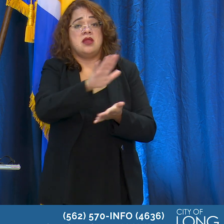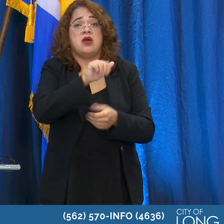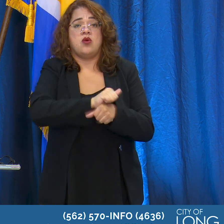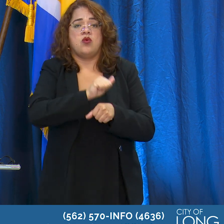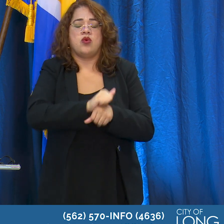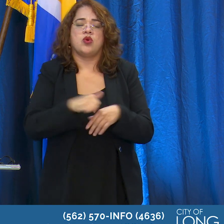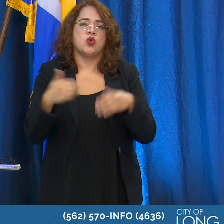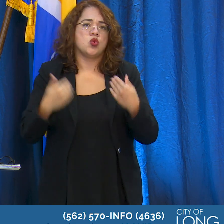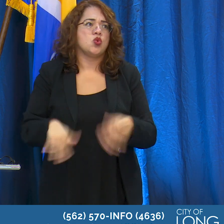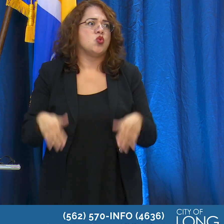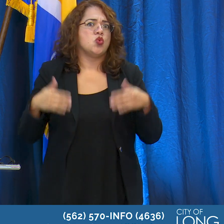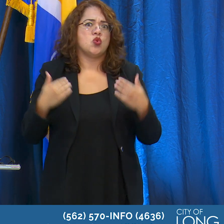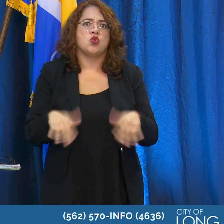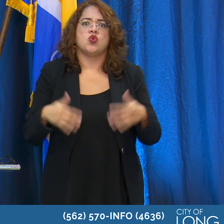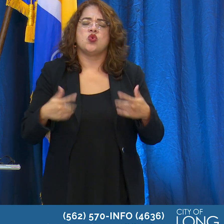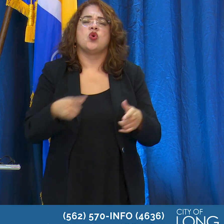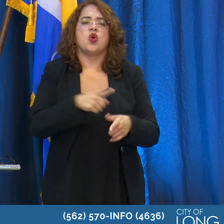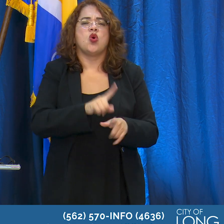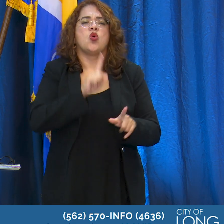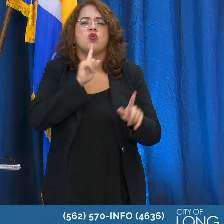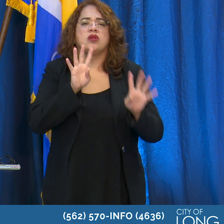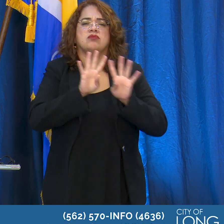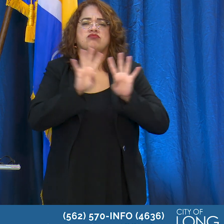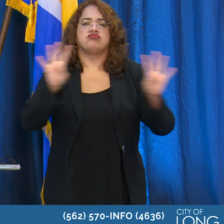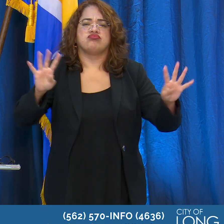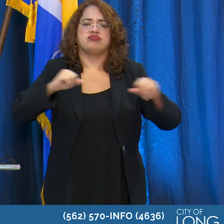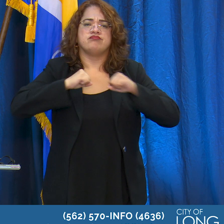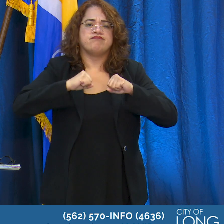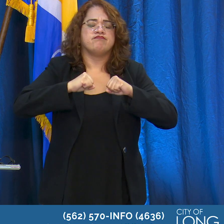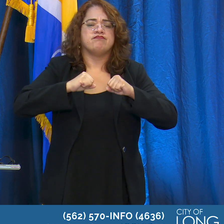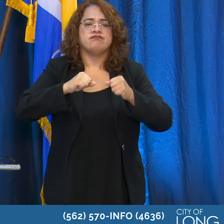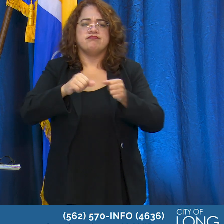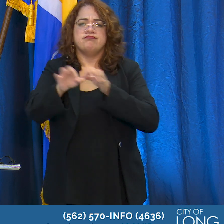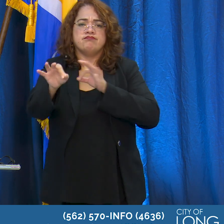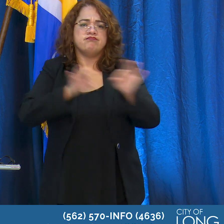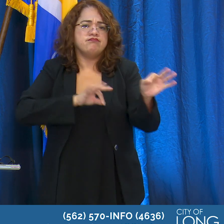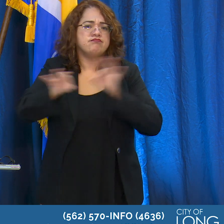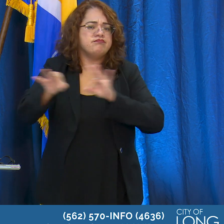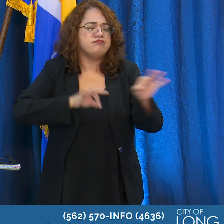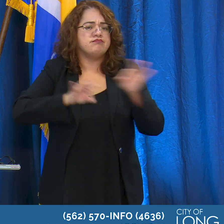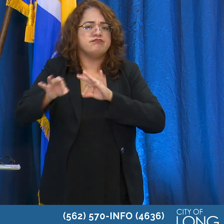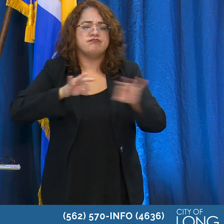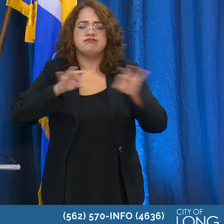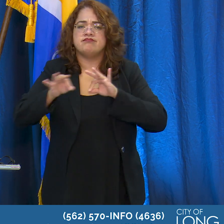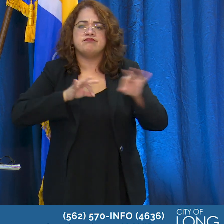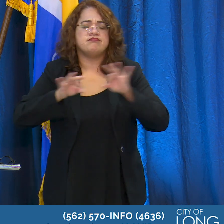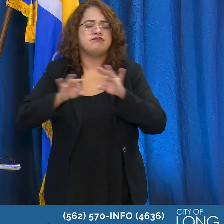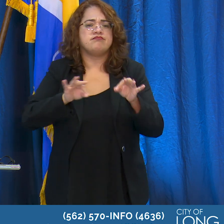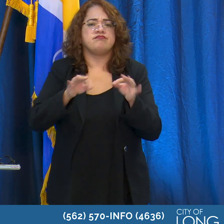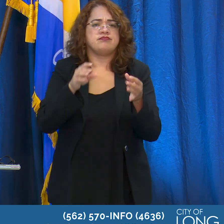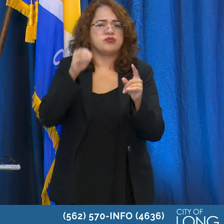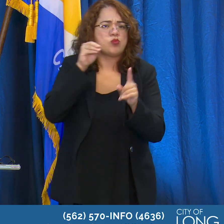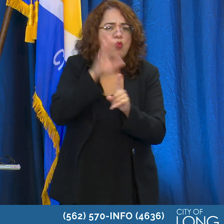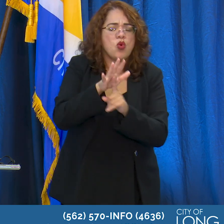They are truly at the forefront of our COVID response in our communities who have been the most impacted by COVID-19. They're supporting